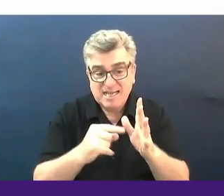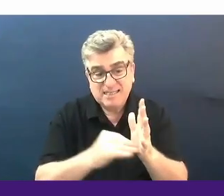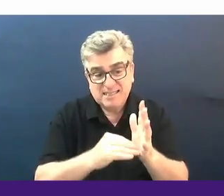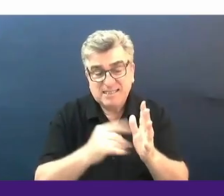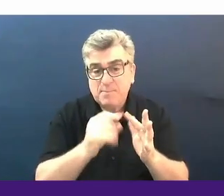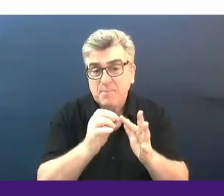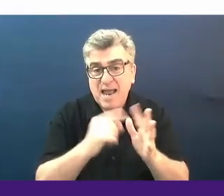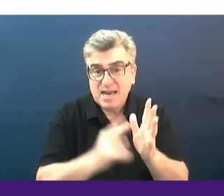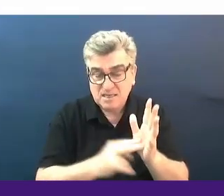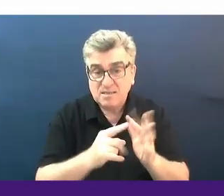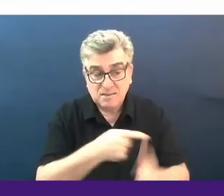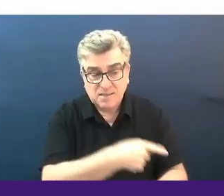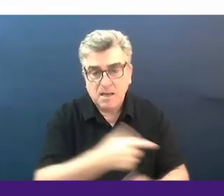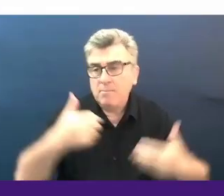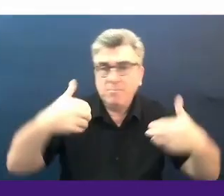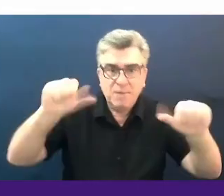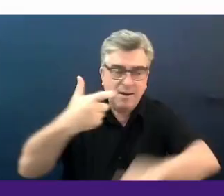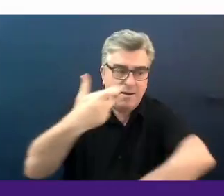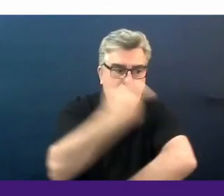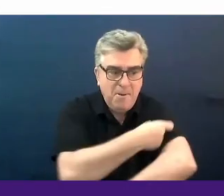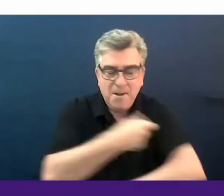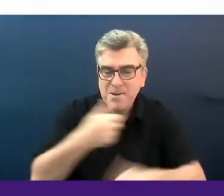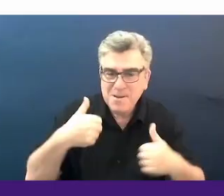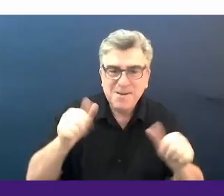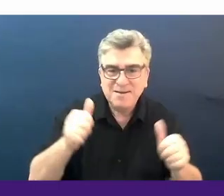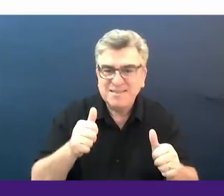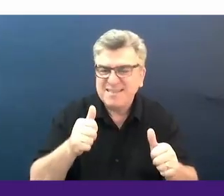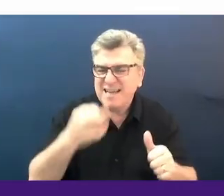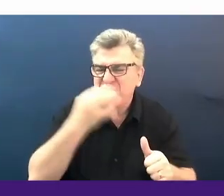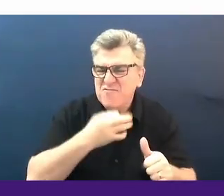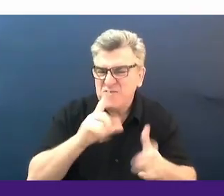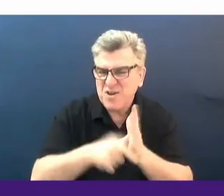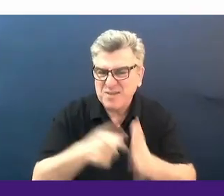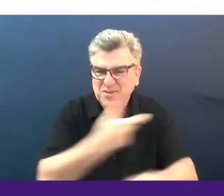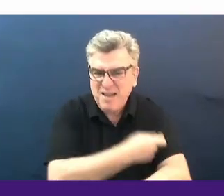back to have several immunizations with us. A really important part in this process was